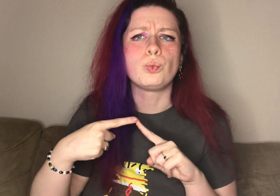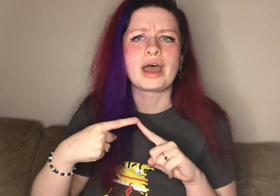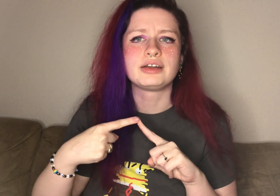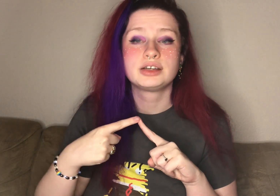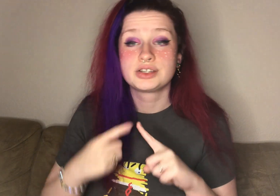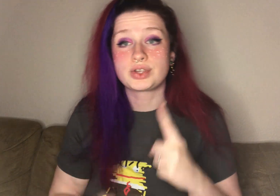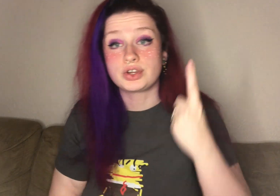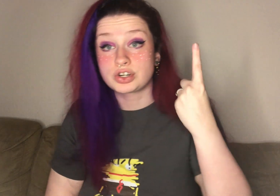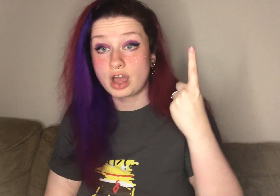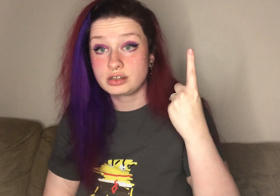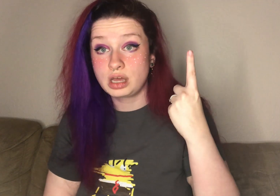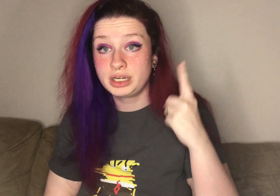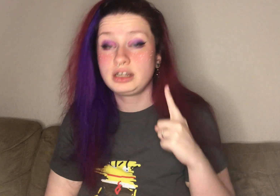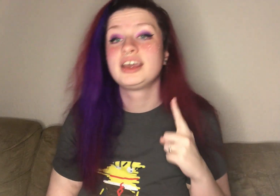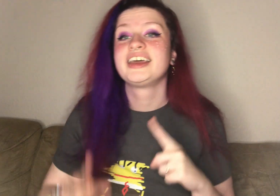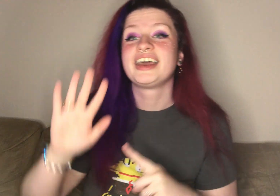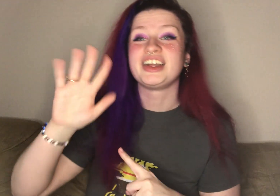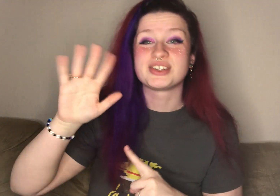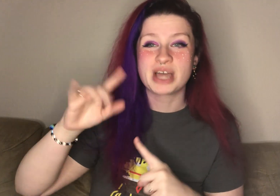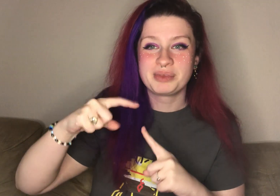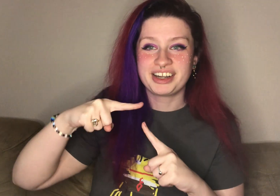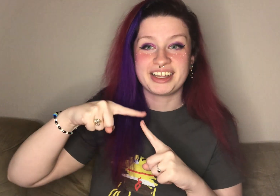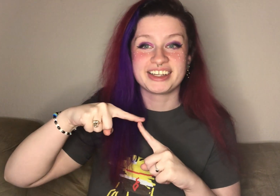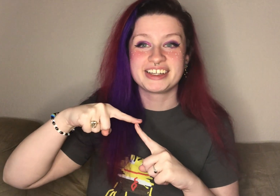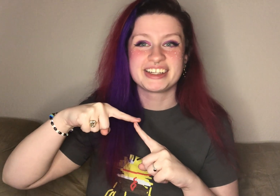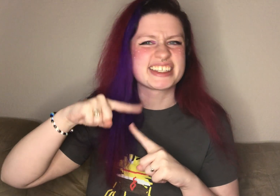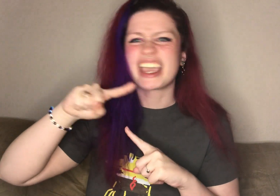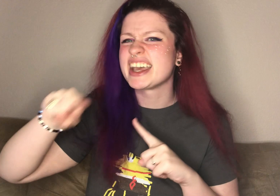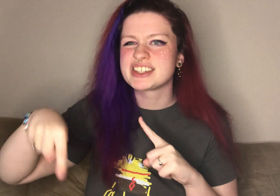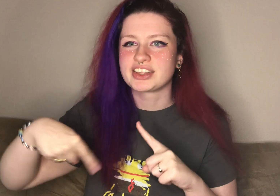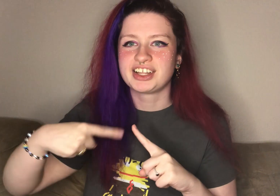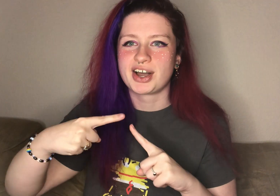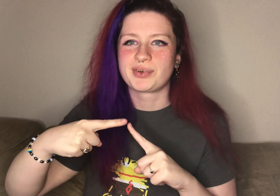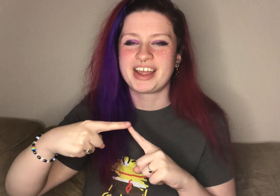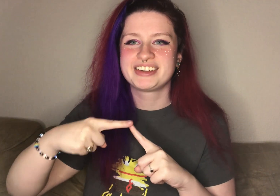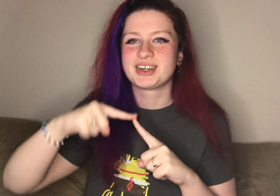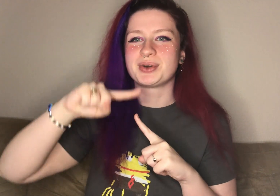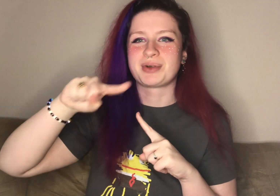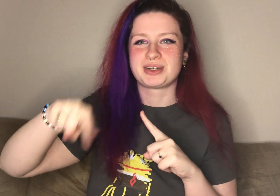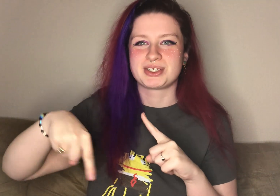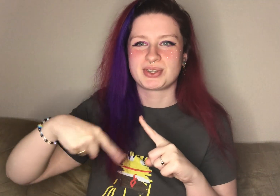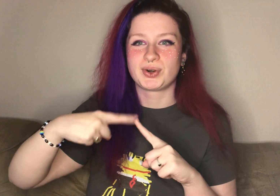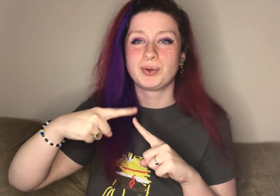when so here's your non-dominant and your dominant hand it's like hands on the clock right going around in a circle